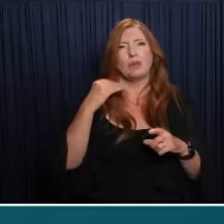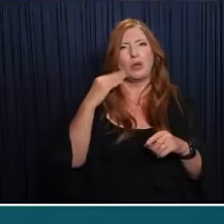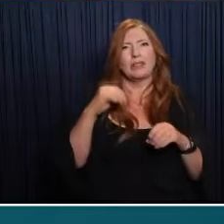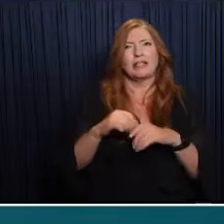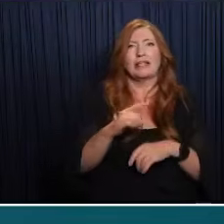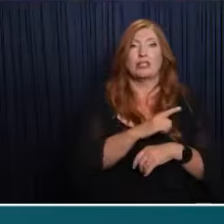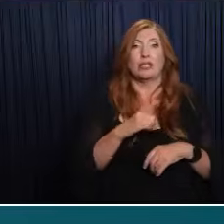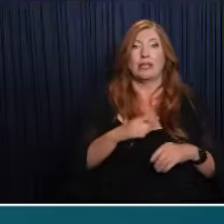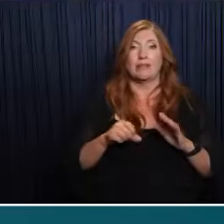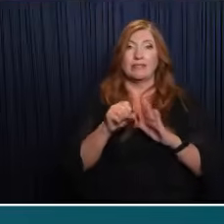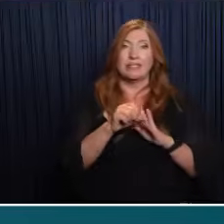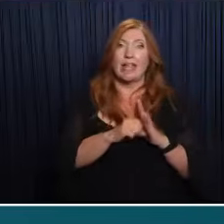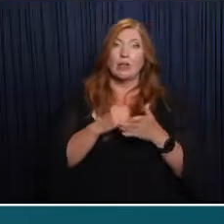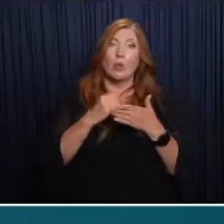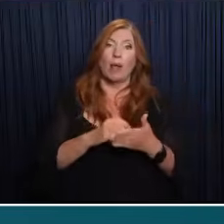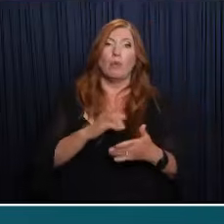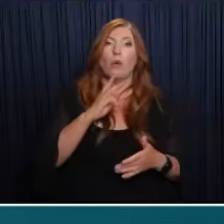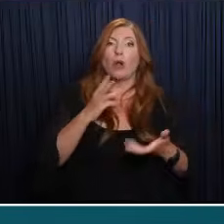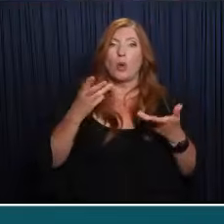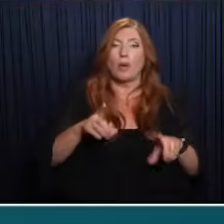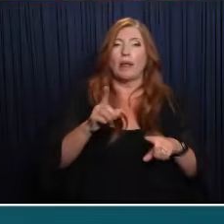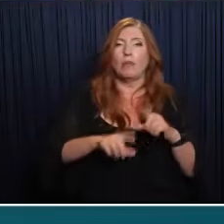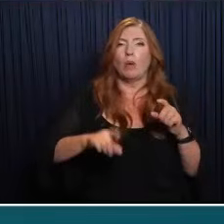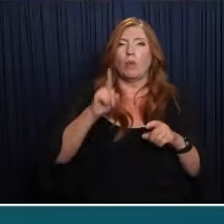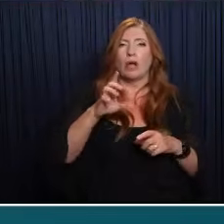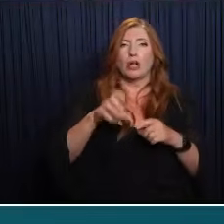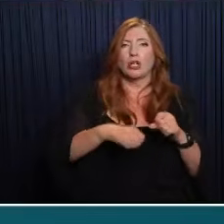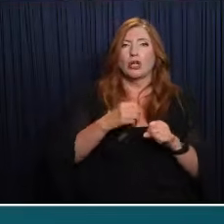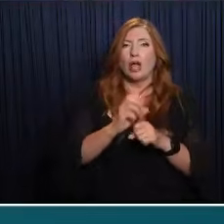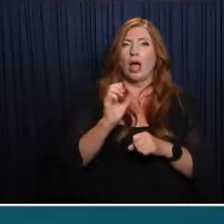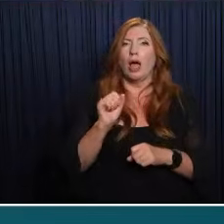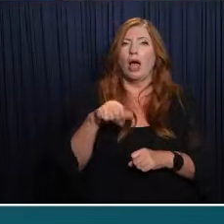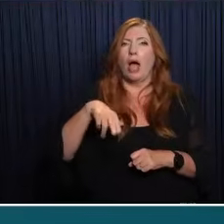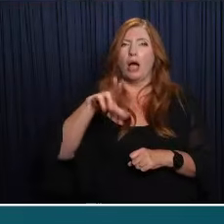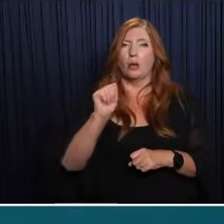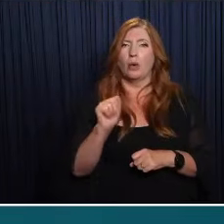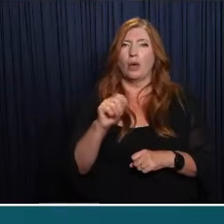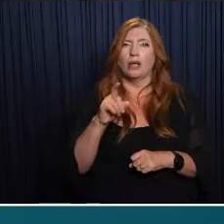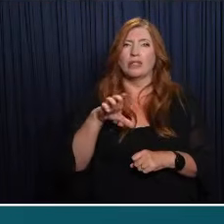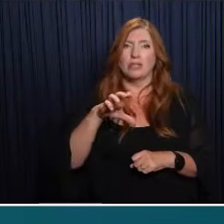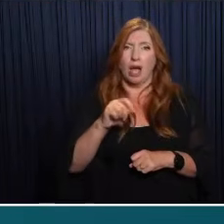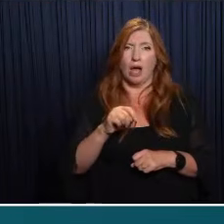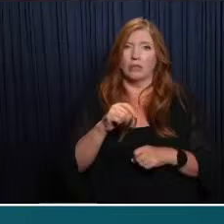FOR THAT. AGAIN, I HAVE THE EXPERIENCE IN THE LEGISLATIVE, YOU KNOW, STATE